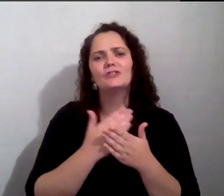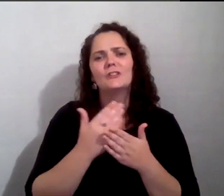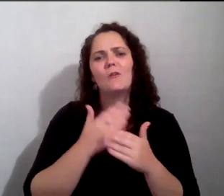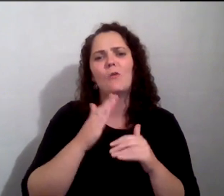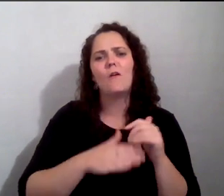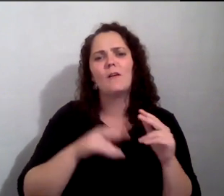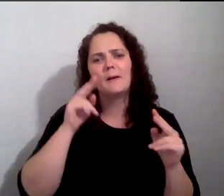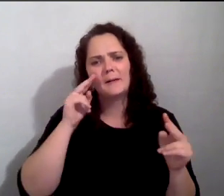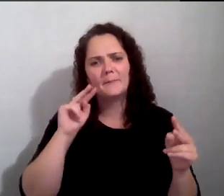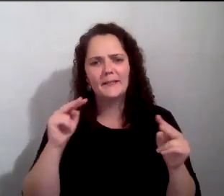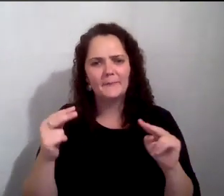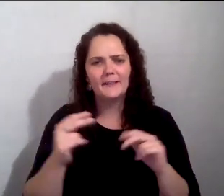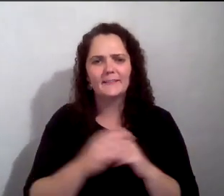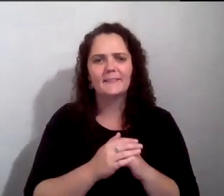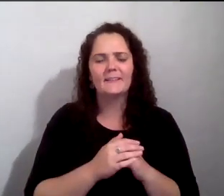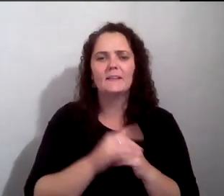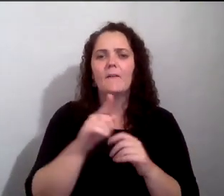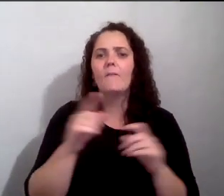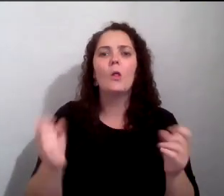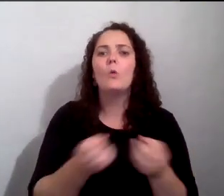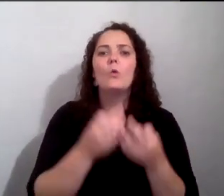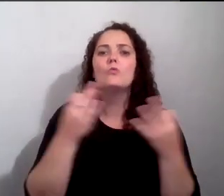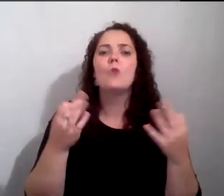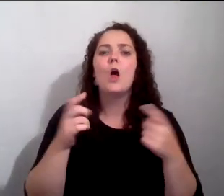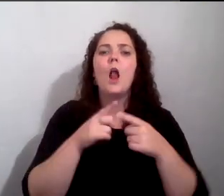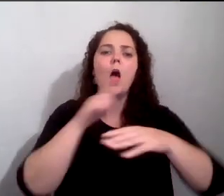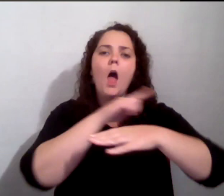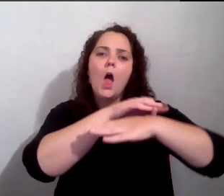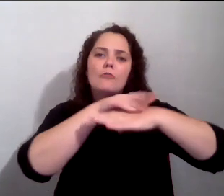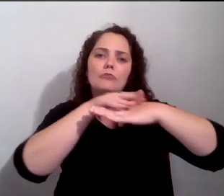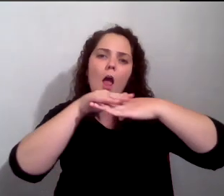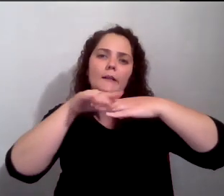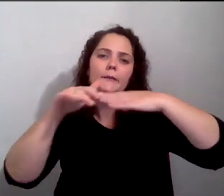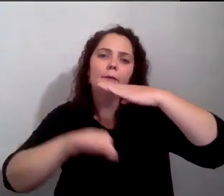ways and different ways of imagining what a painting might be